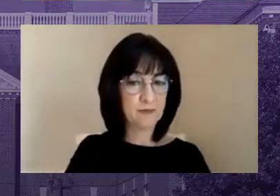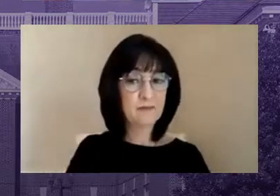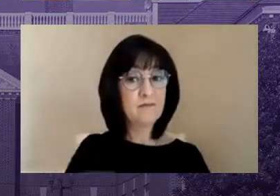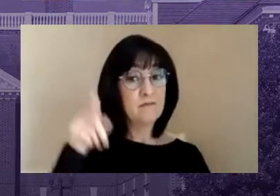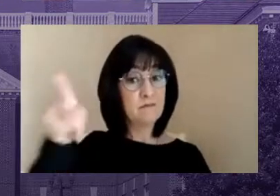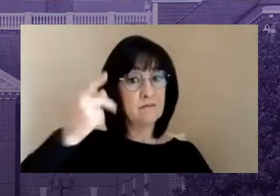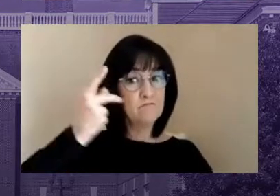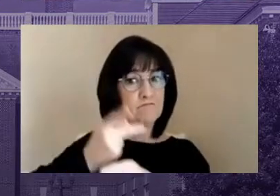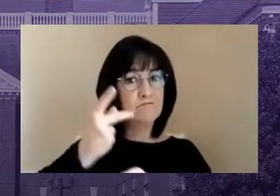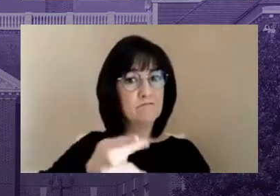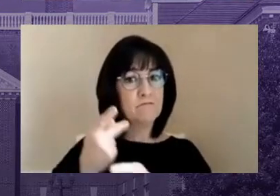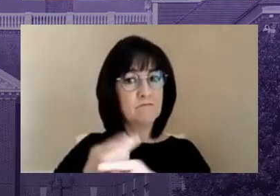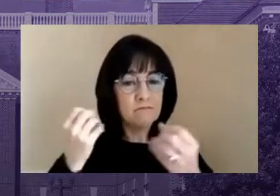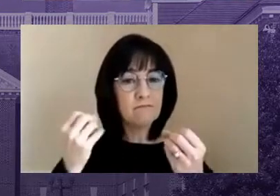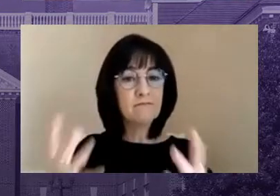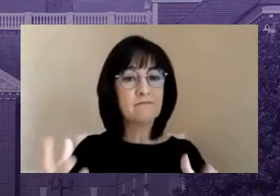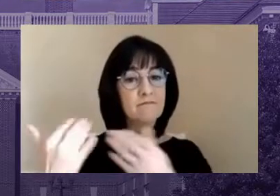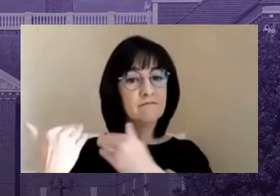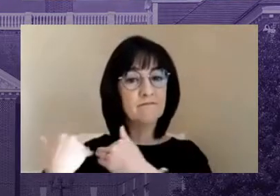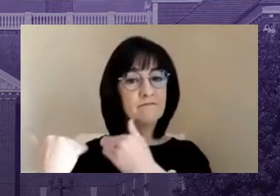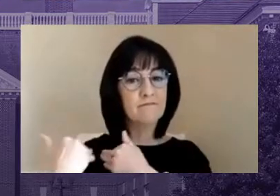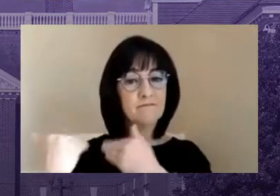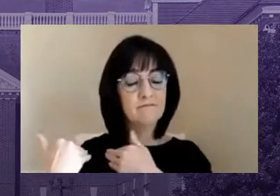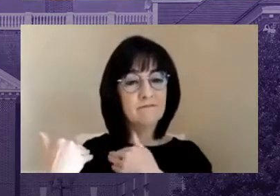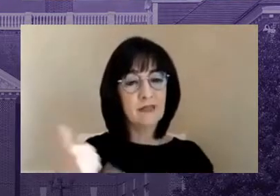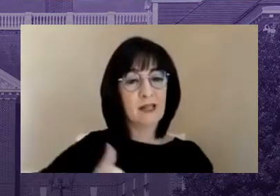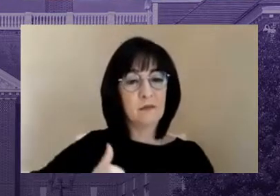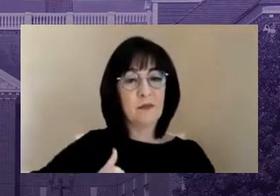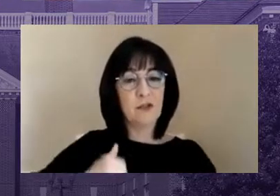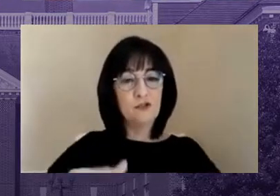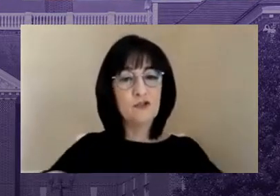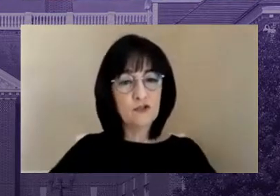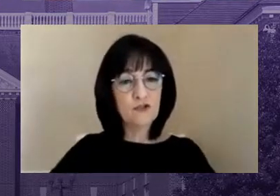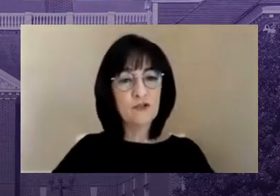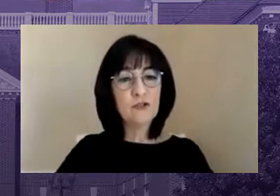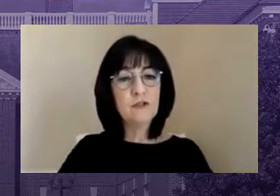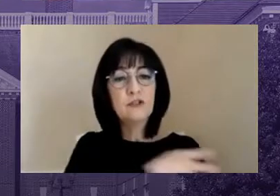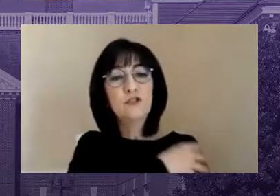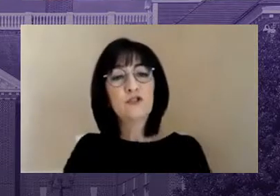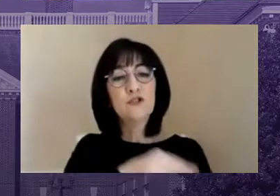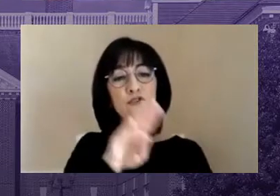enough about your General Berry, and your team and what you've done to help us with COVID-19